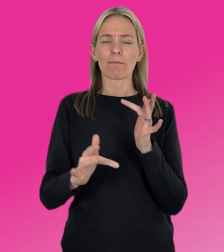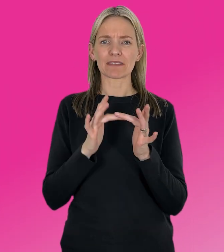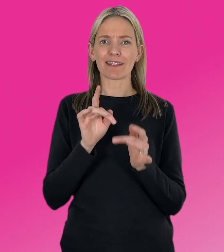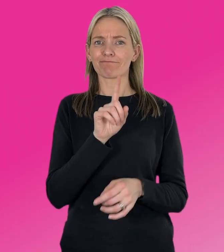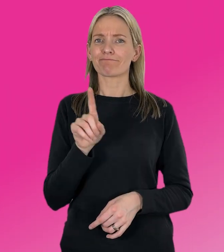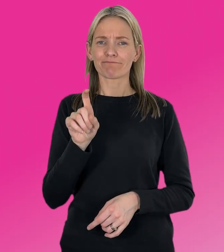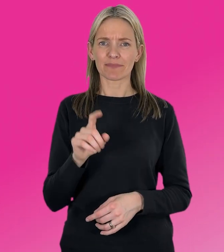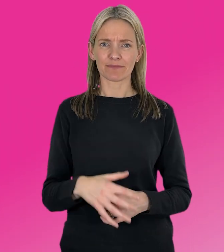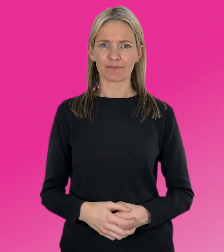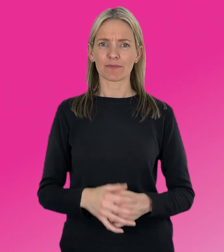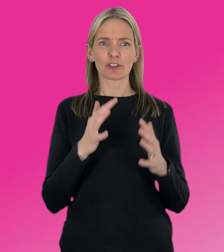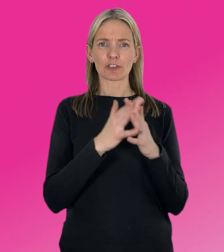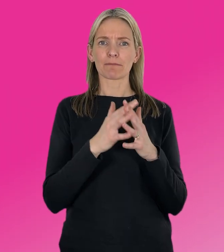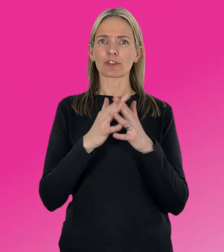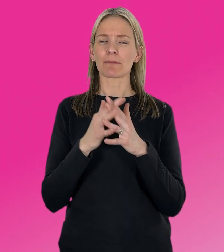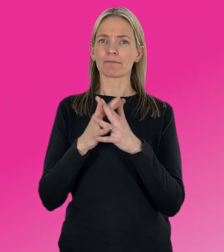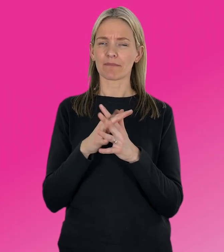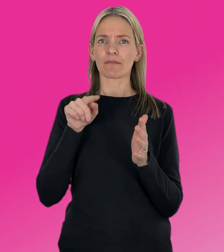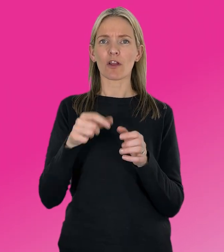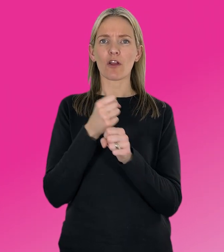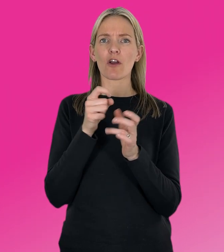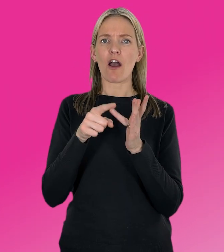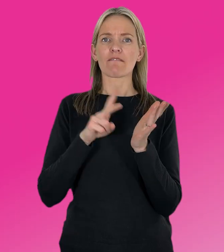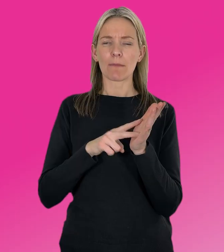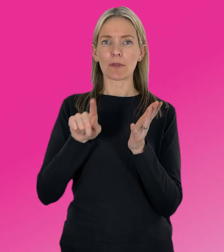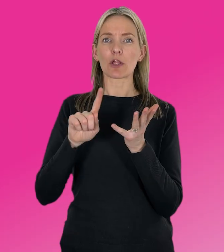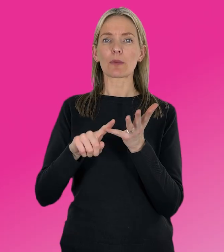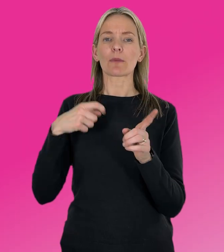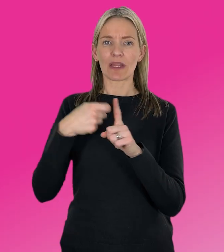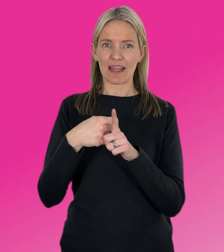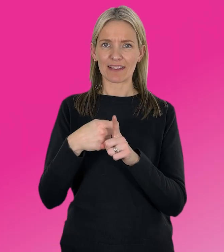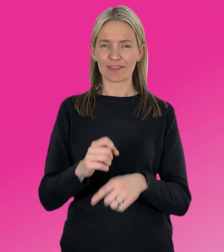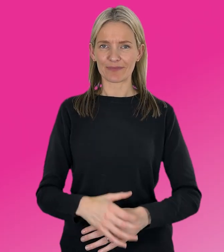go to www.gov.uk